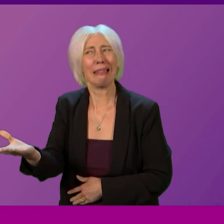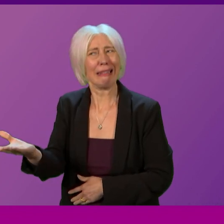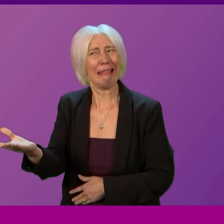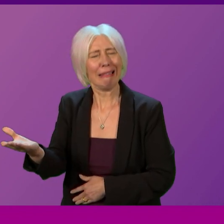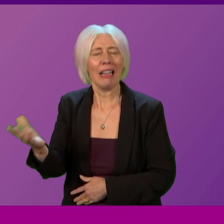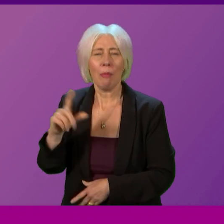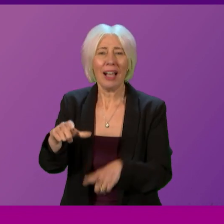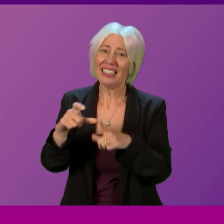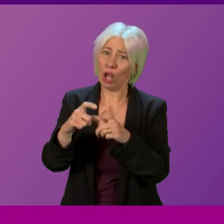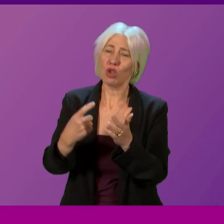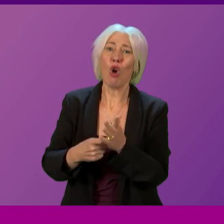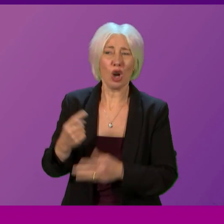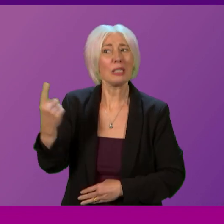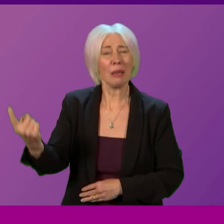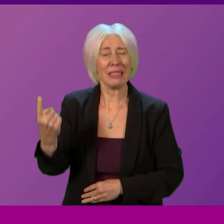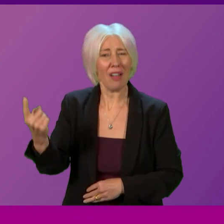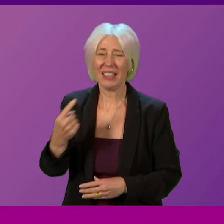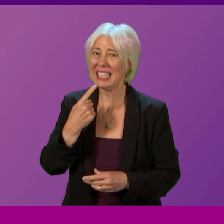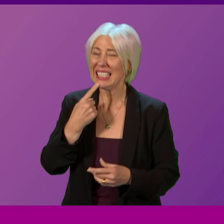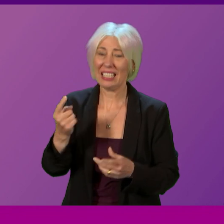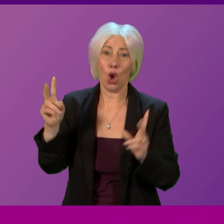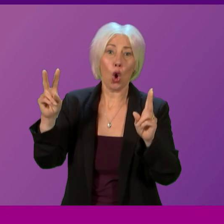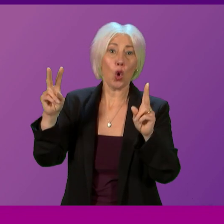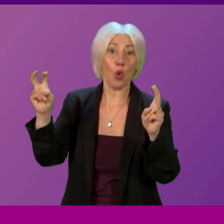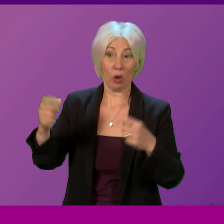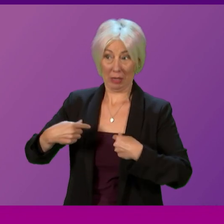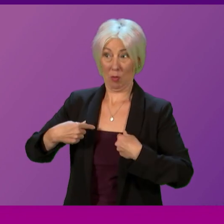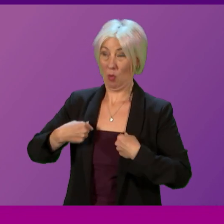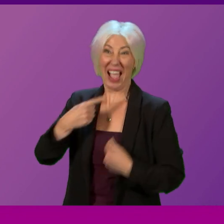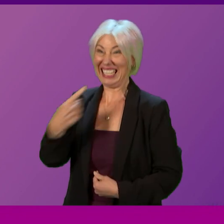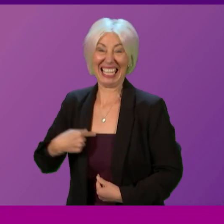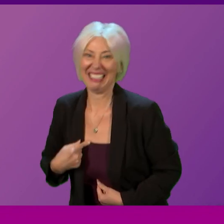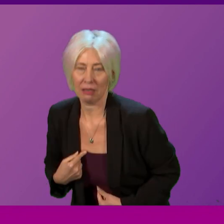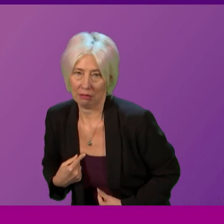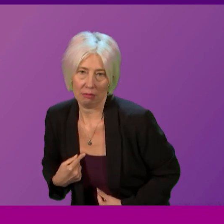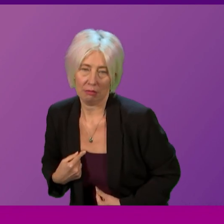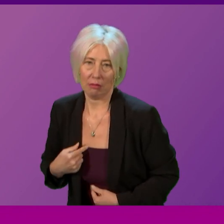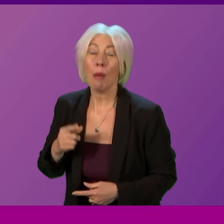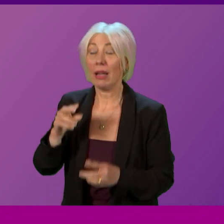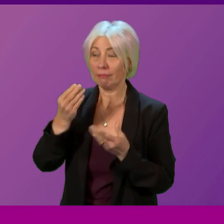they were. He was quoting your own words. Douglas Ross says that Craig Hoy was just quoting my own words.